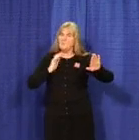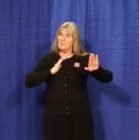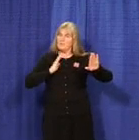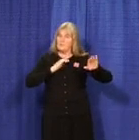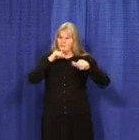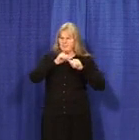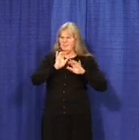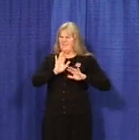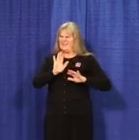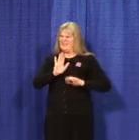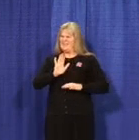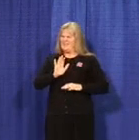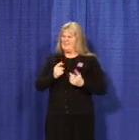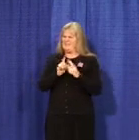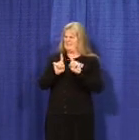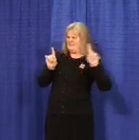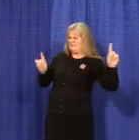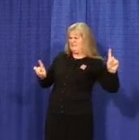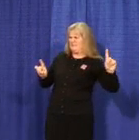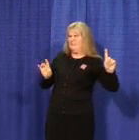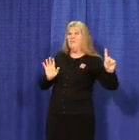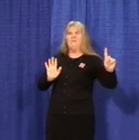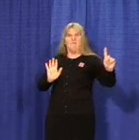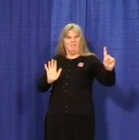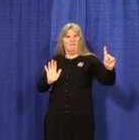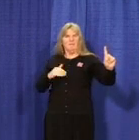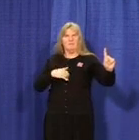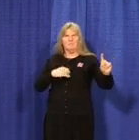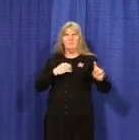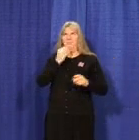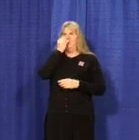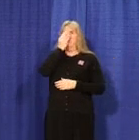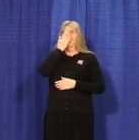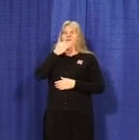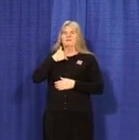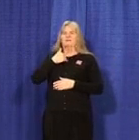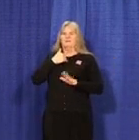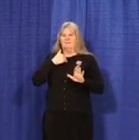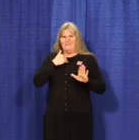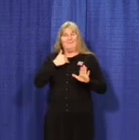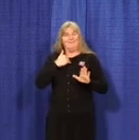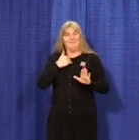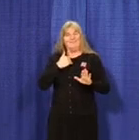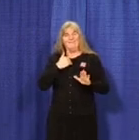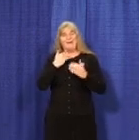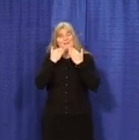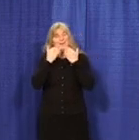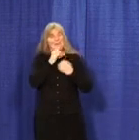reminded us of the need to physically distance. So I want to thank the staff at